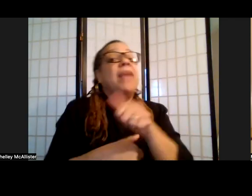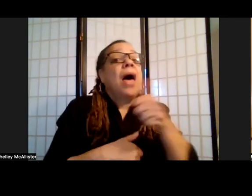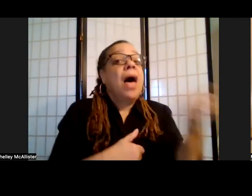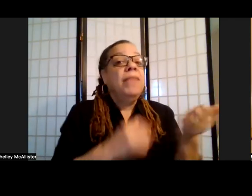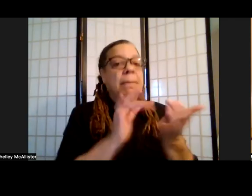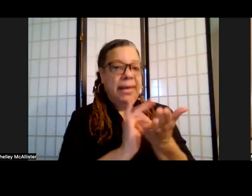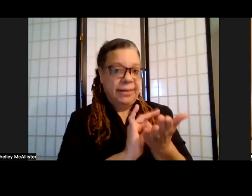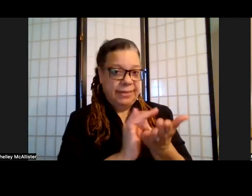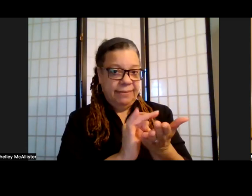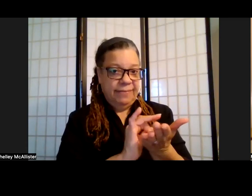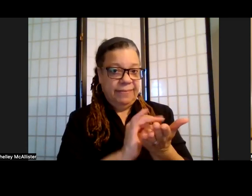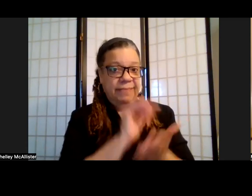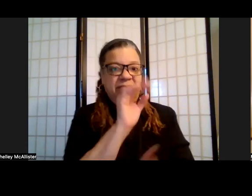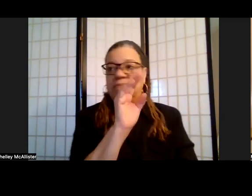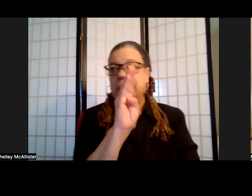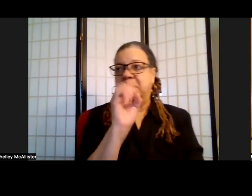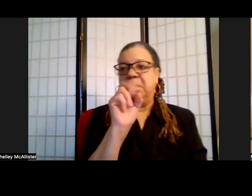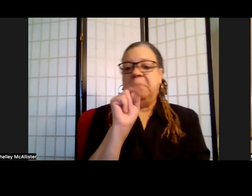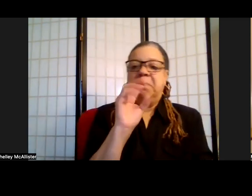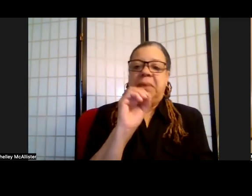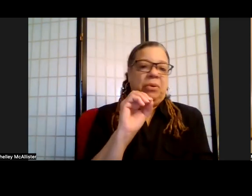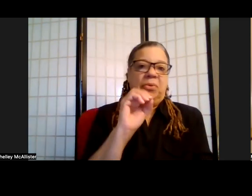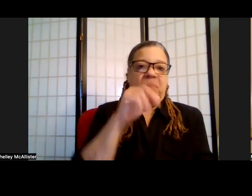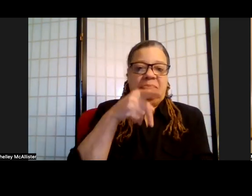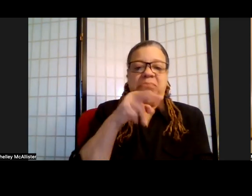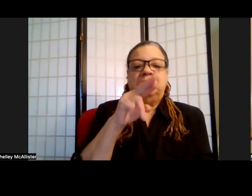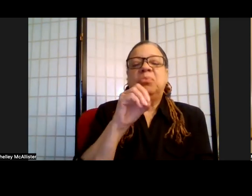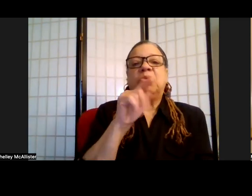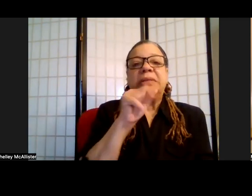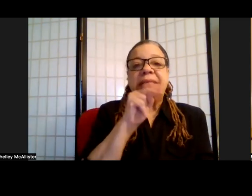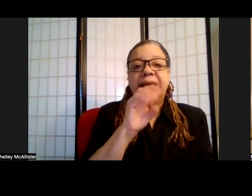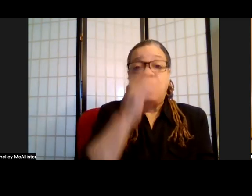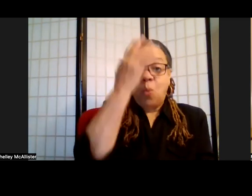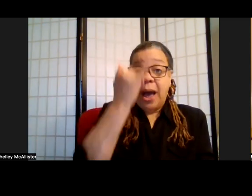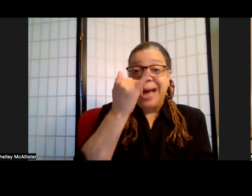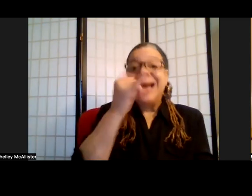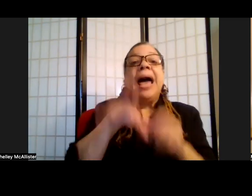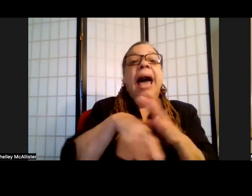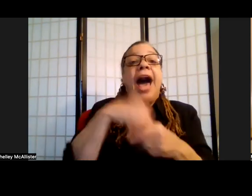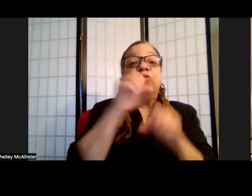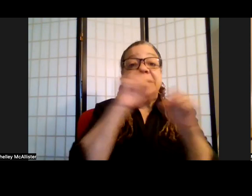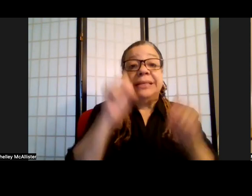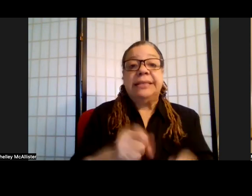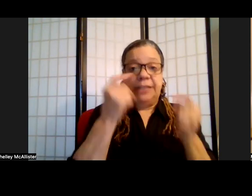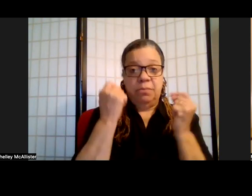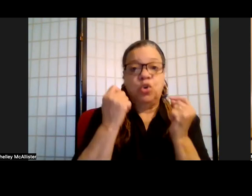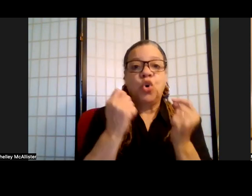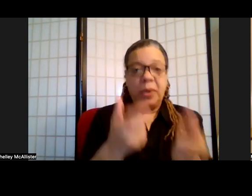edition because penicillin, while effective, is often excreted by the system quickly, and the presence of probenecid ensured that